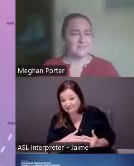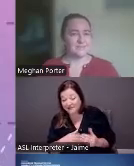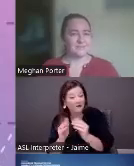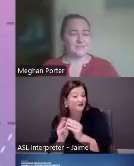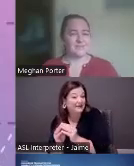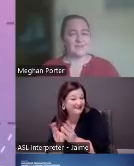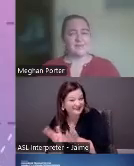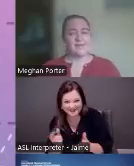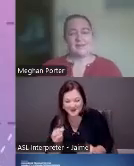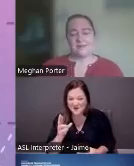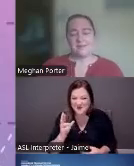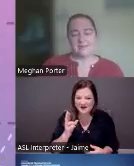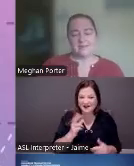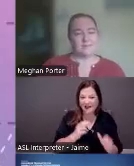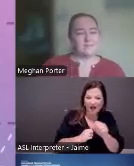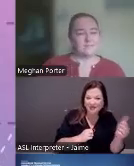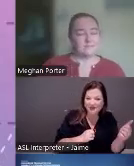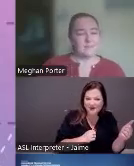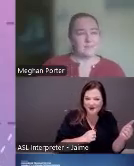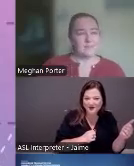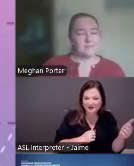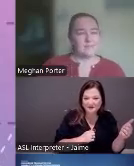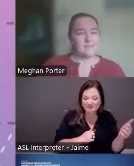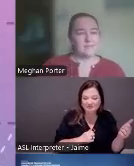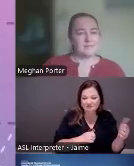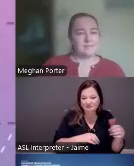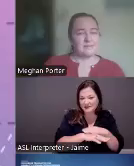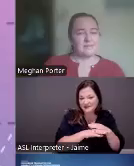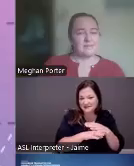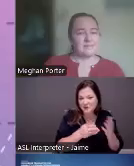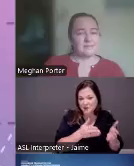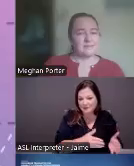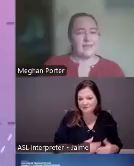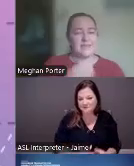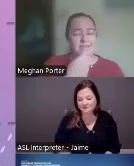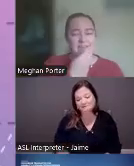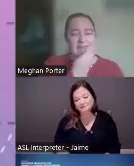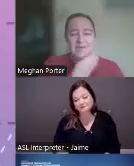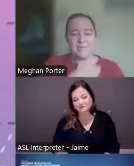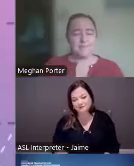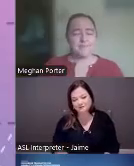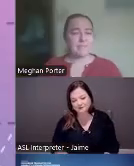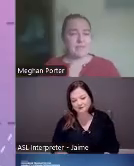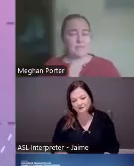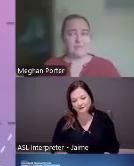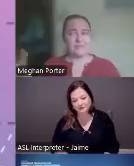or in some other in some other accessible way. Yeah.